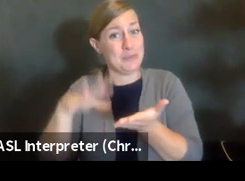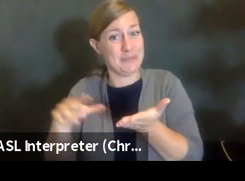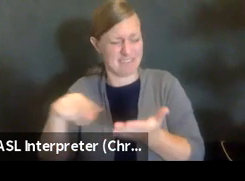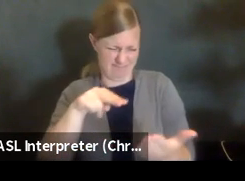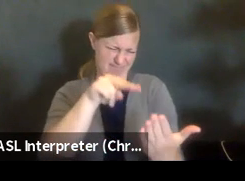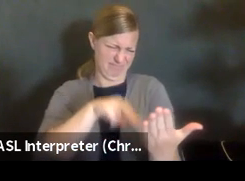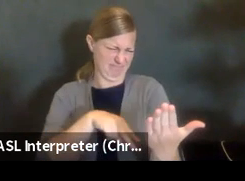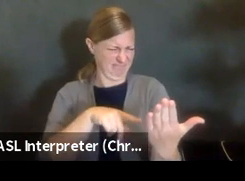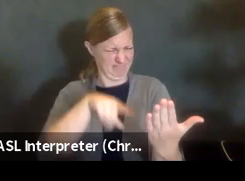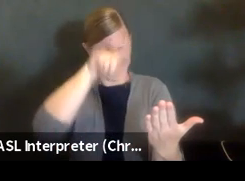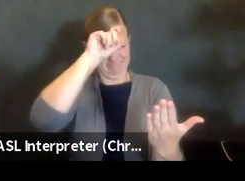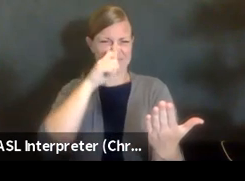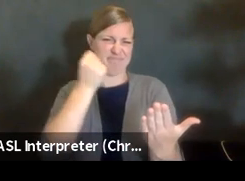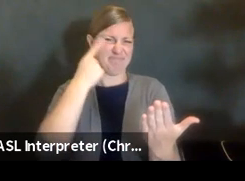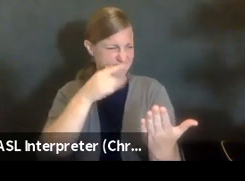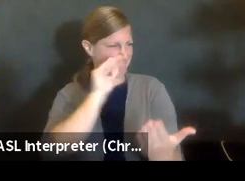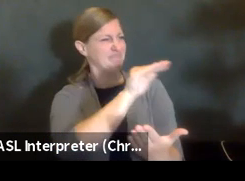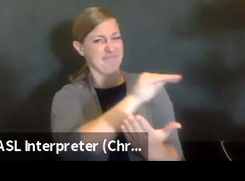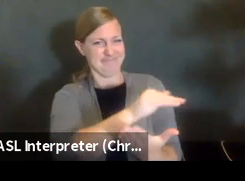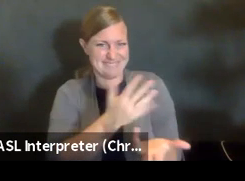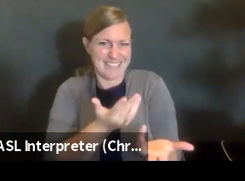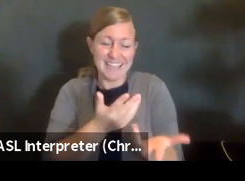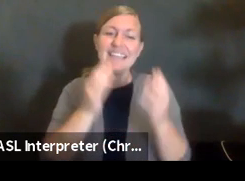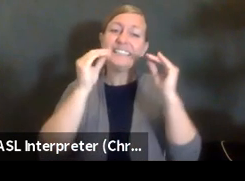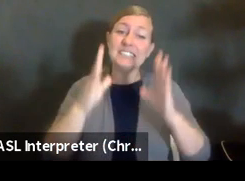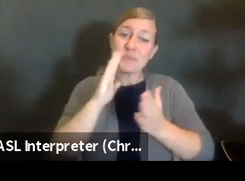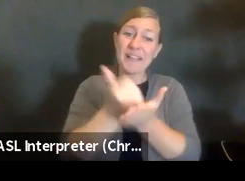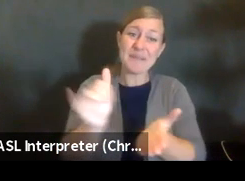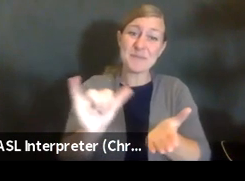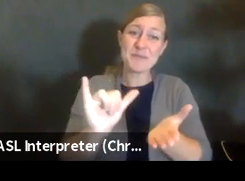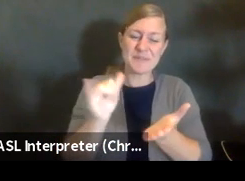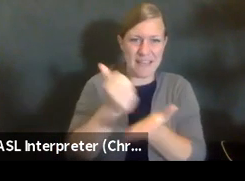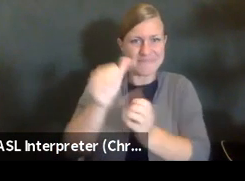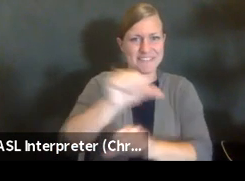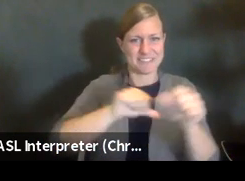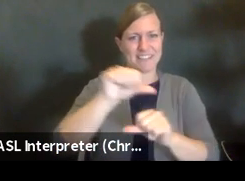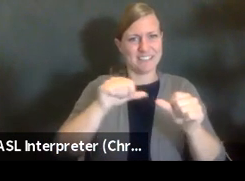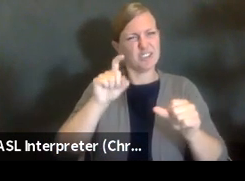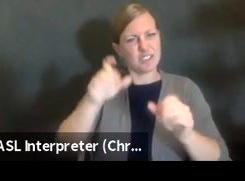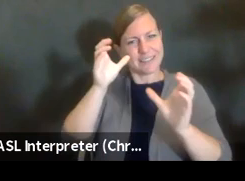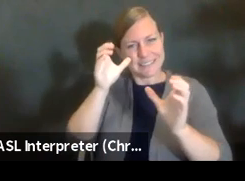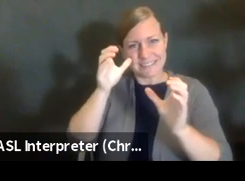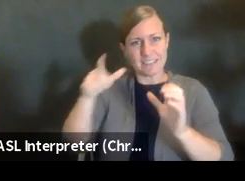Katherine Livick - ESD 112: And teachers. Teachers will also tell you if it doesn't make sense and you should listen Katherine Livick - ESD 112: Because they're going to have some good ideas. They'll say,